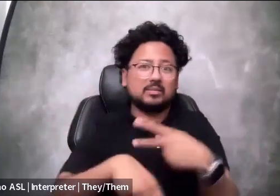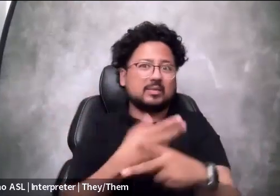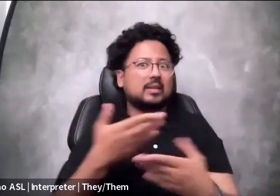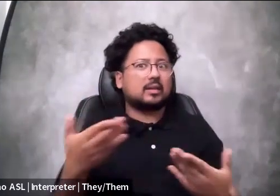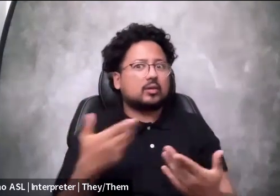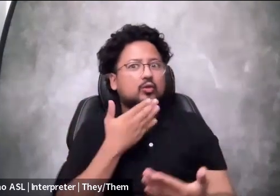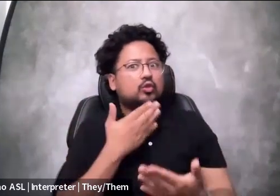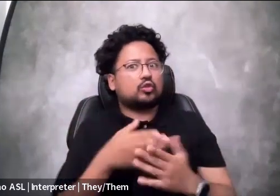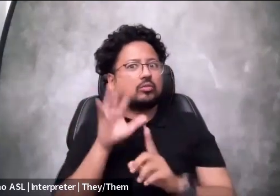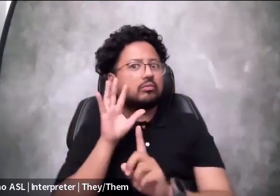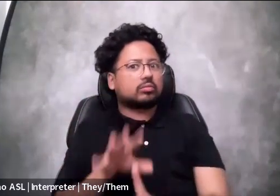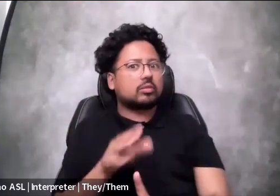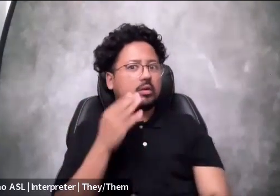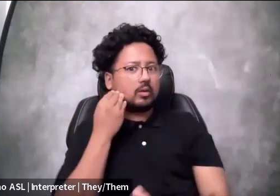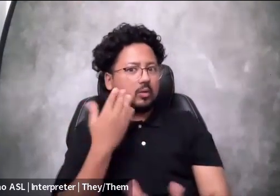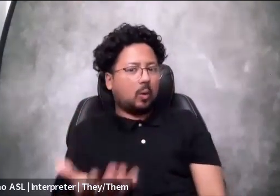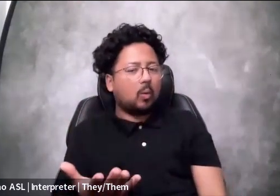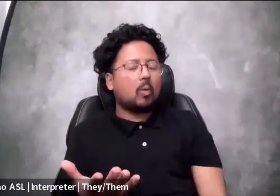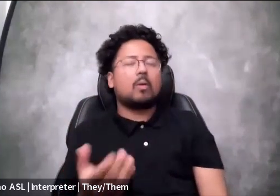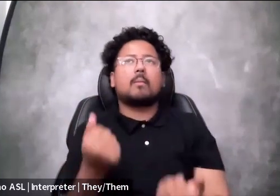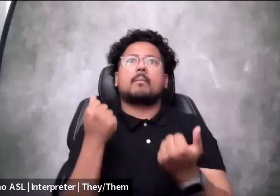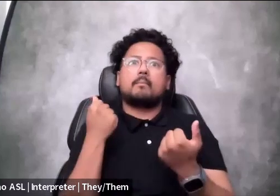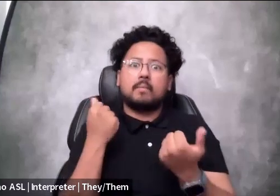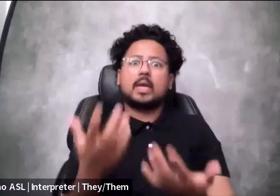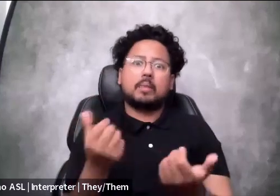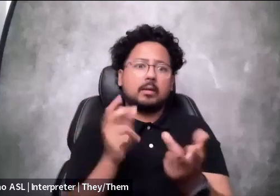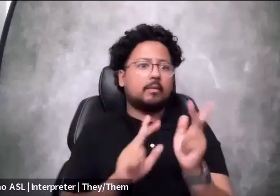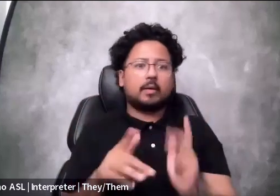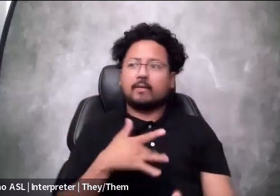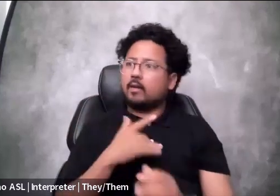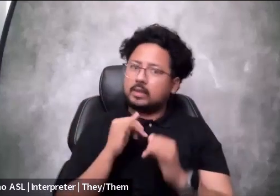Have all these people who identified so hard with Kelly have to